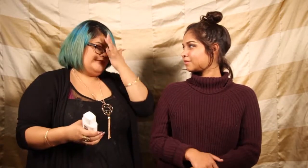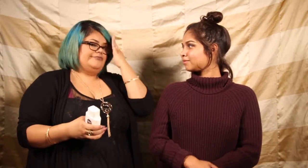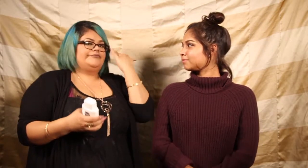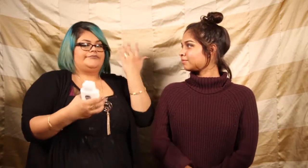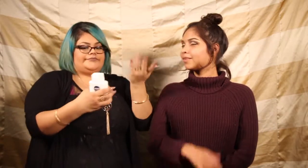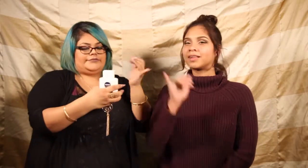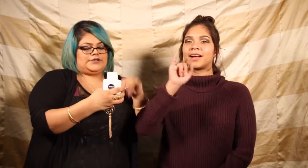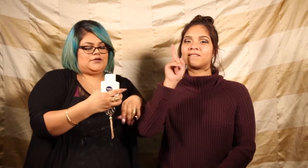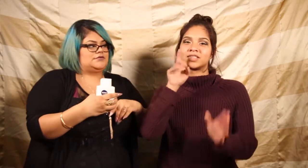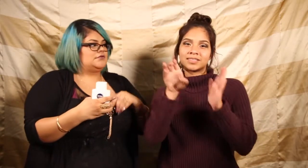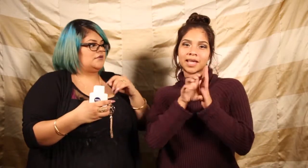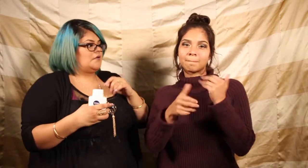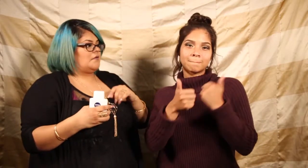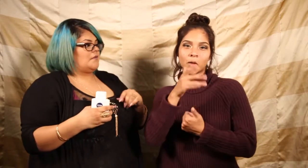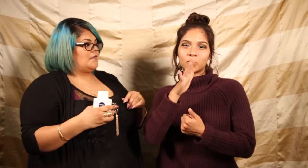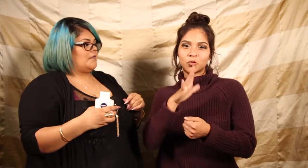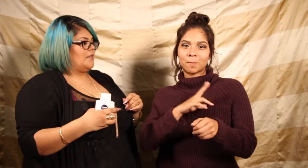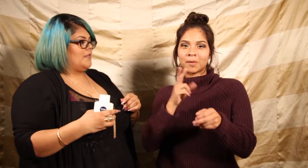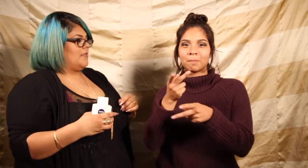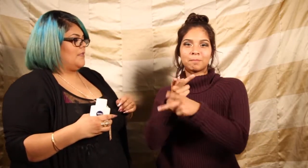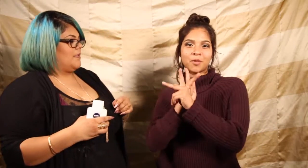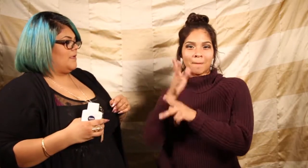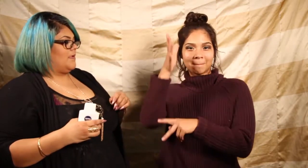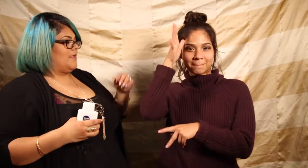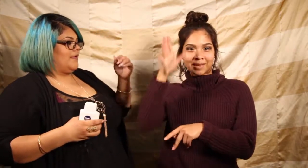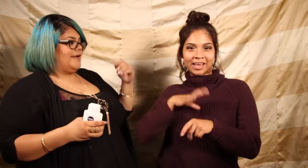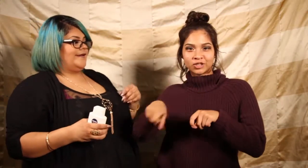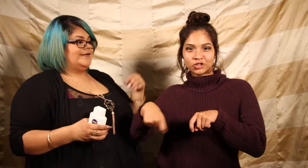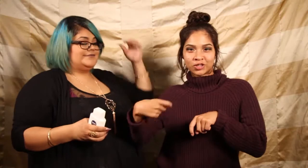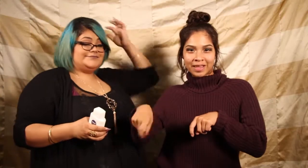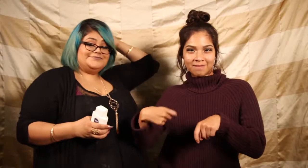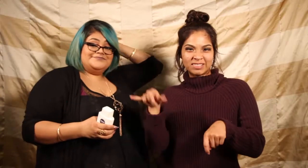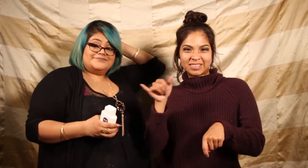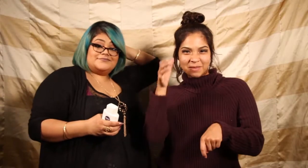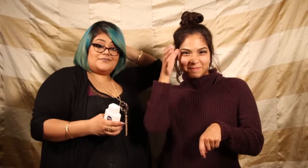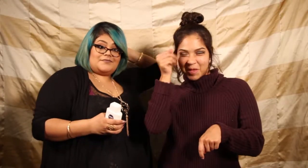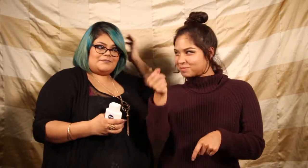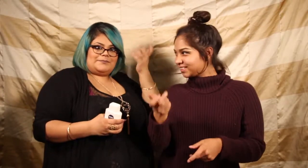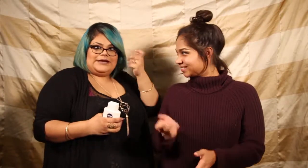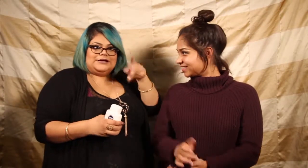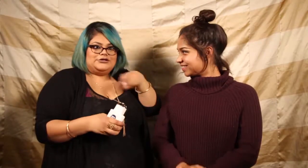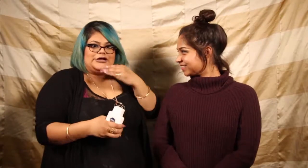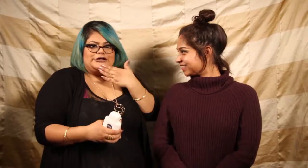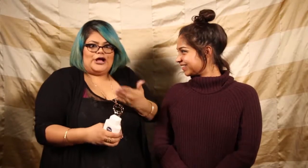For example, most women borrow thier men's razor... same common sense... beca use thier razor is good